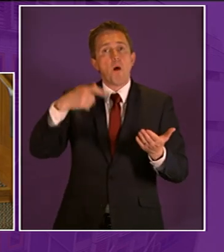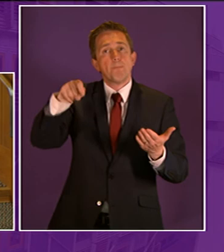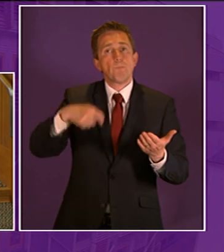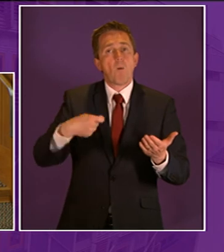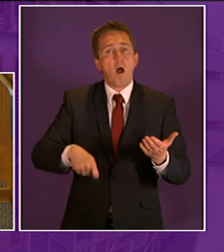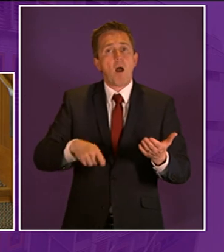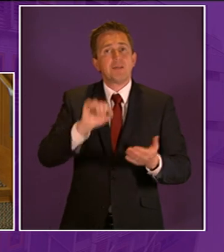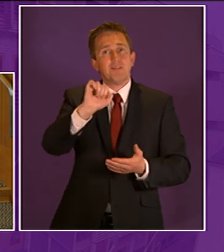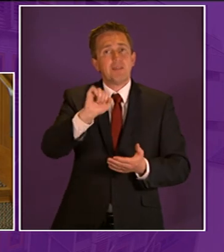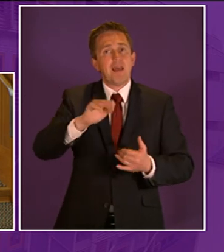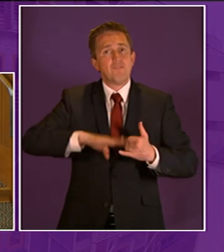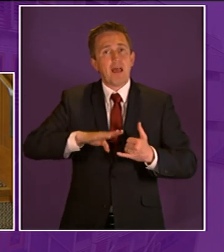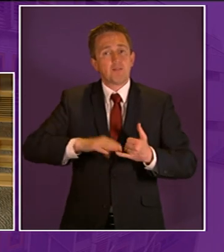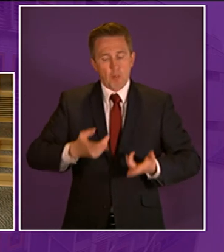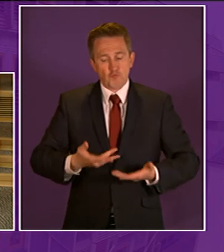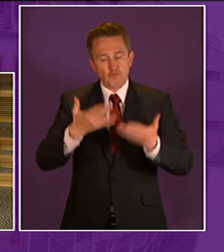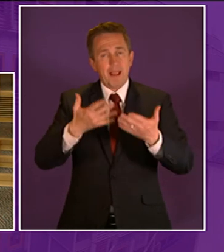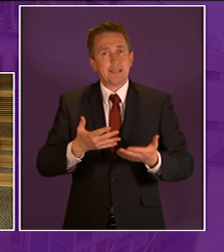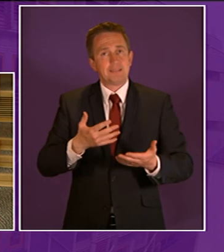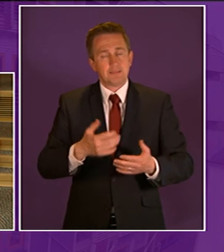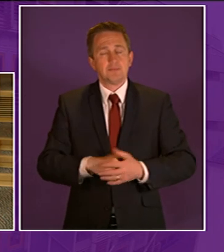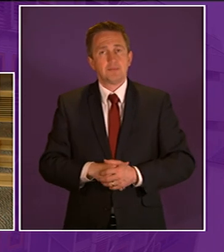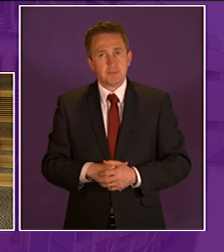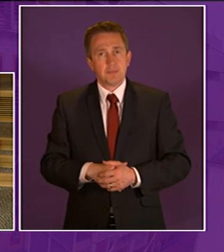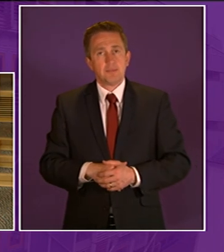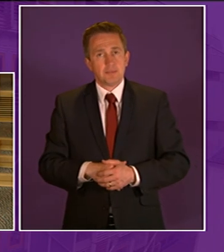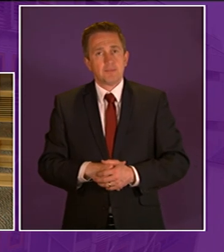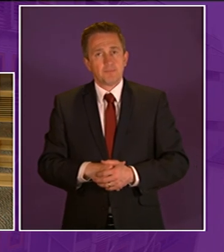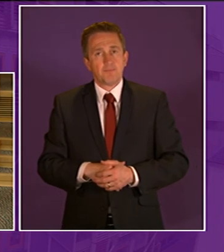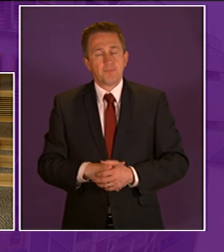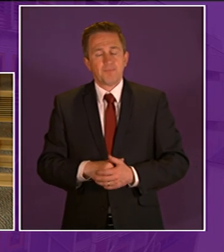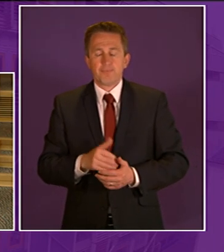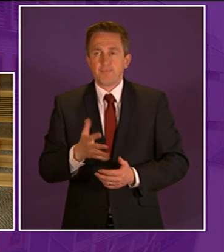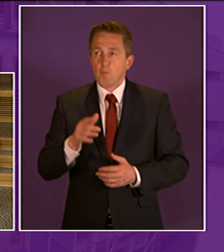John Swinney: Obviously, discussions will be had in colleges